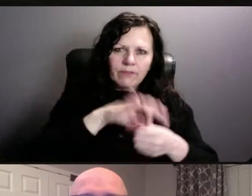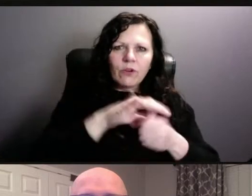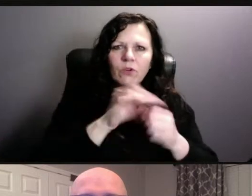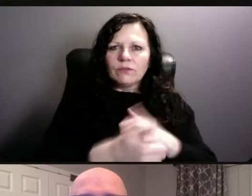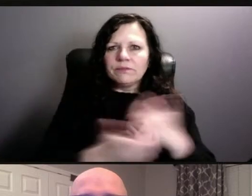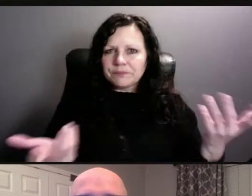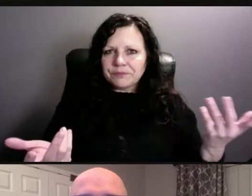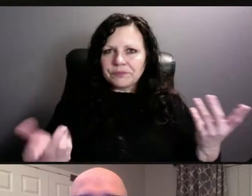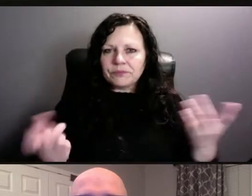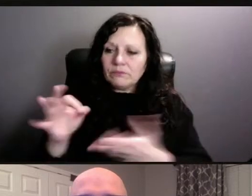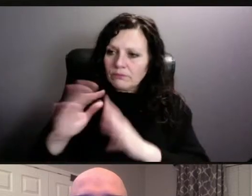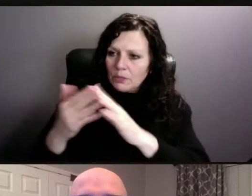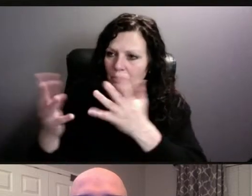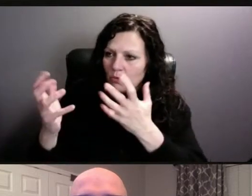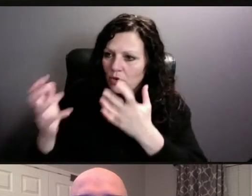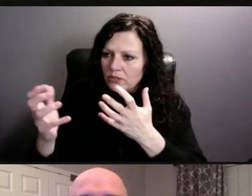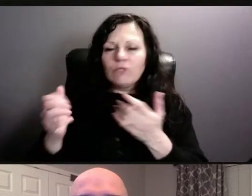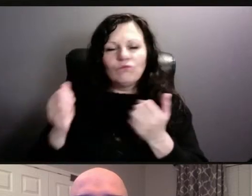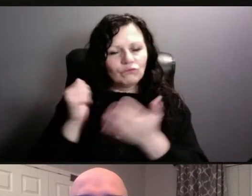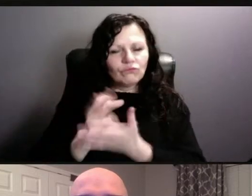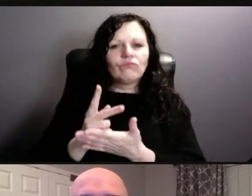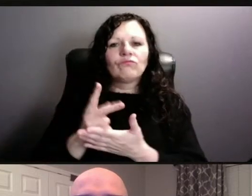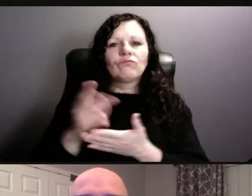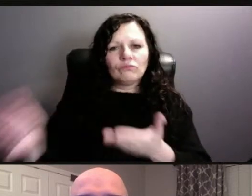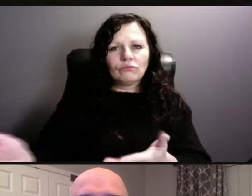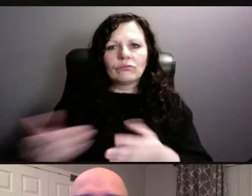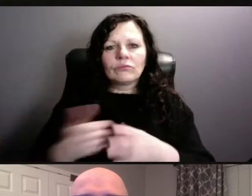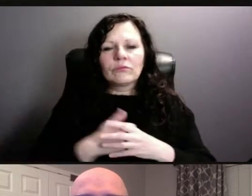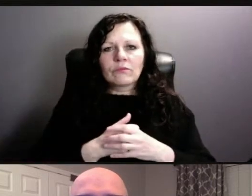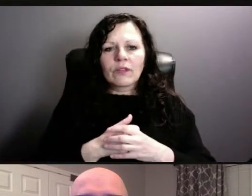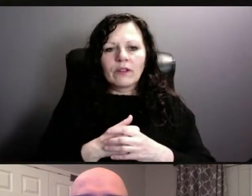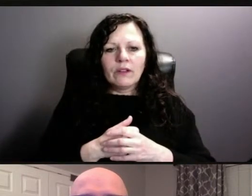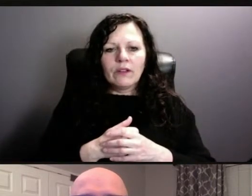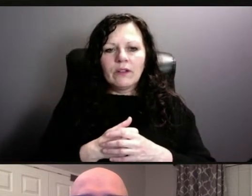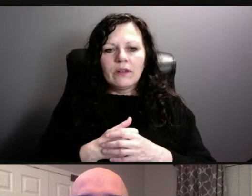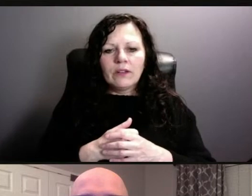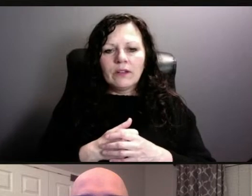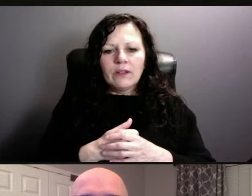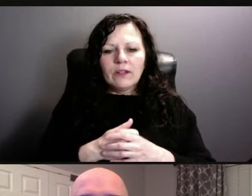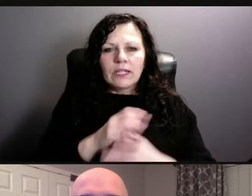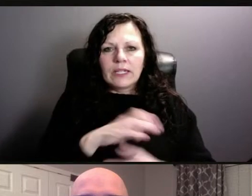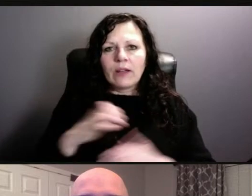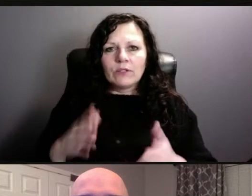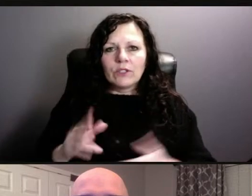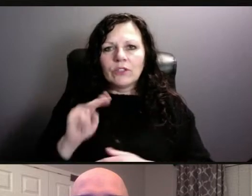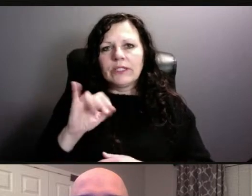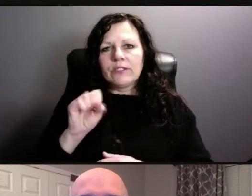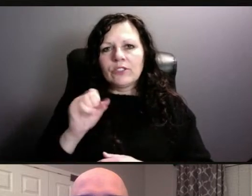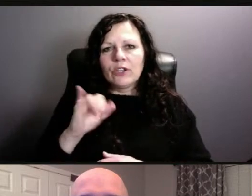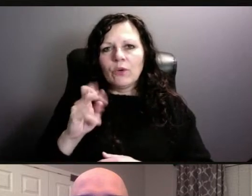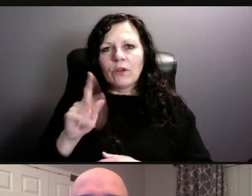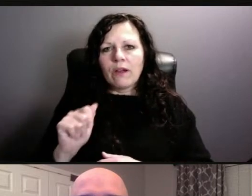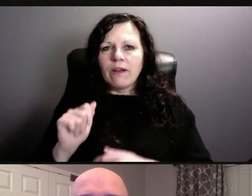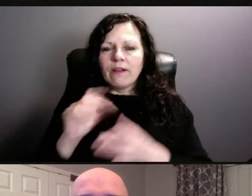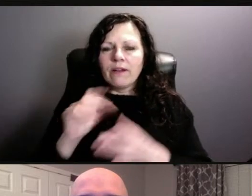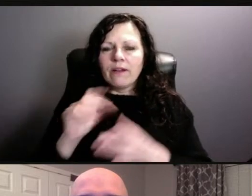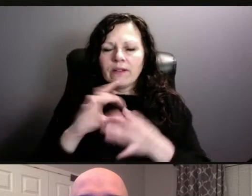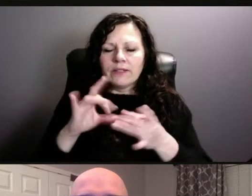BRINGS IN THE COMMUNITIES TO VOTE ON. YOU KNOW, THE COMMUNITY WANTS